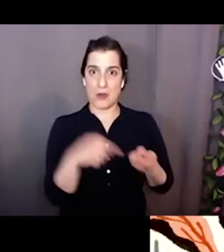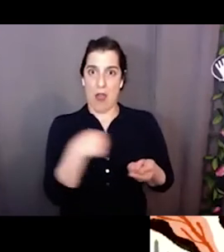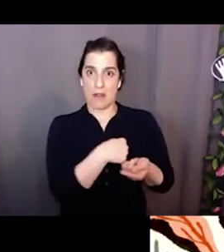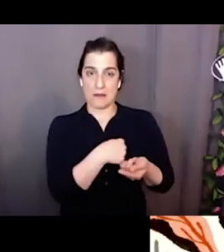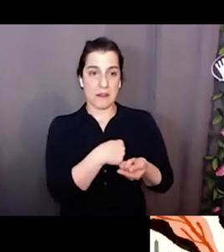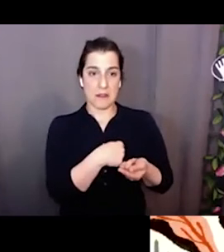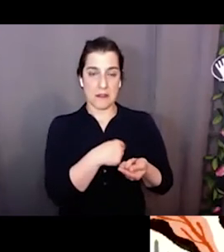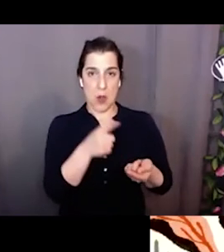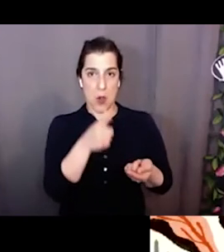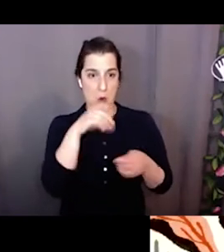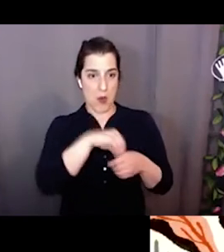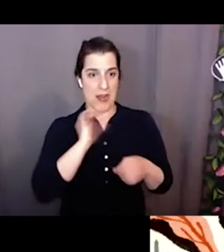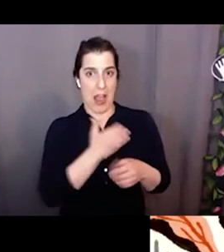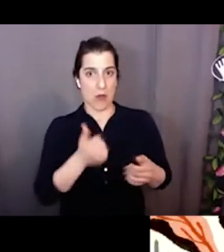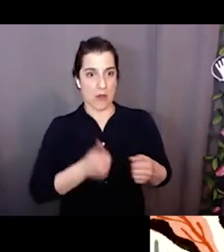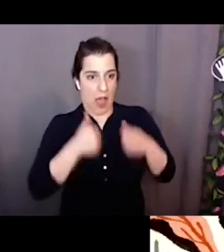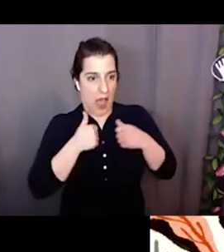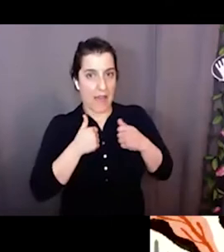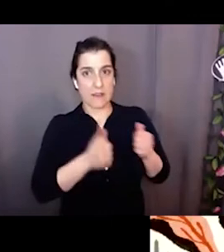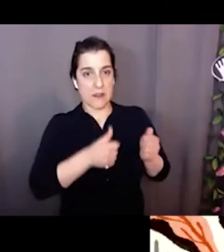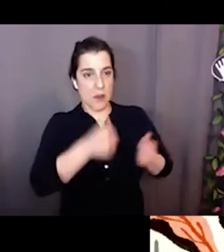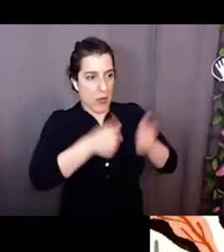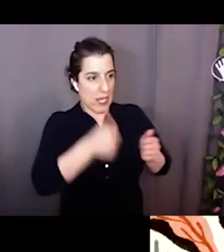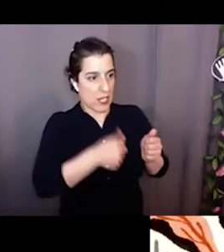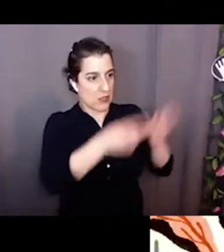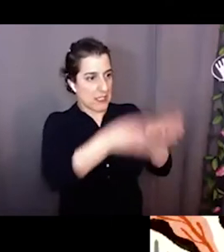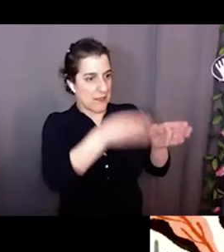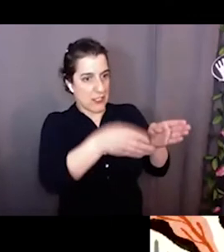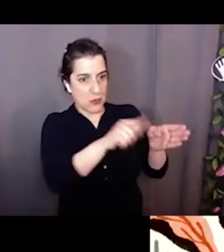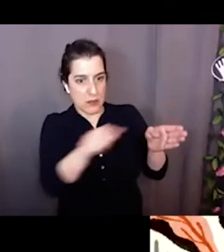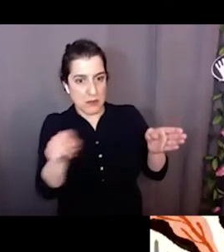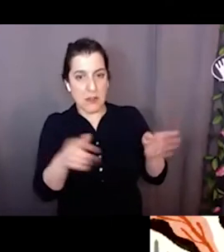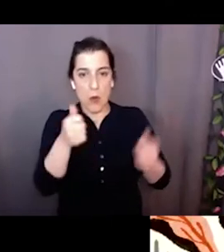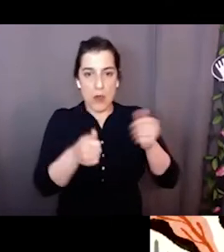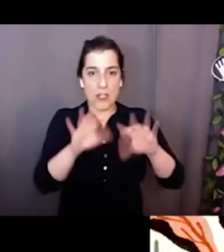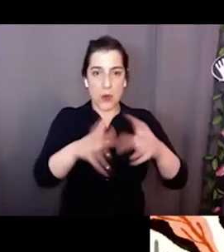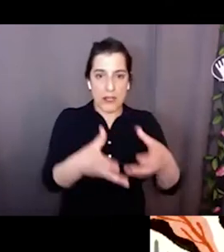what groups actually ground us and nurture us, um,